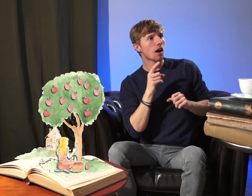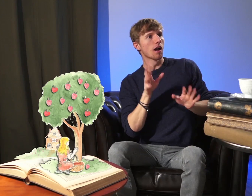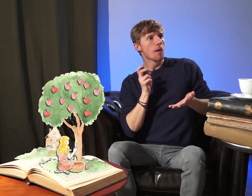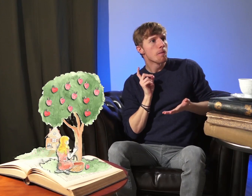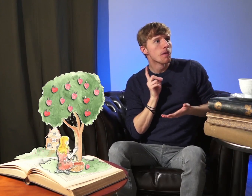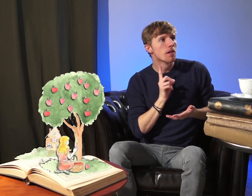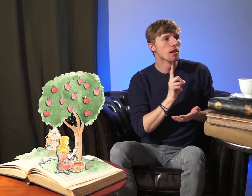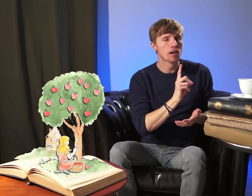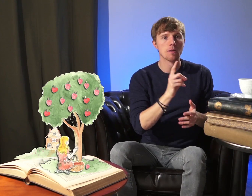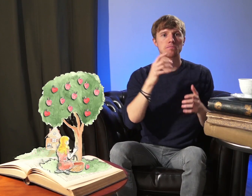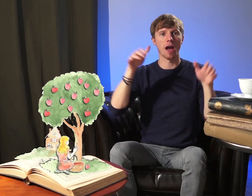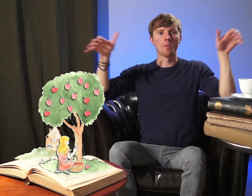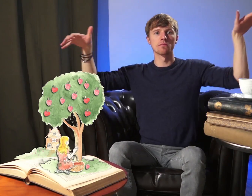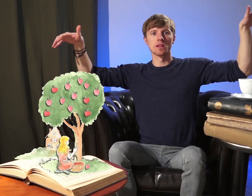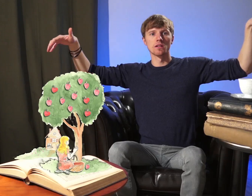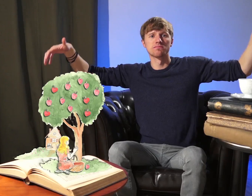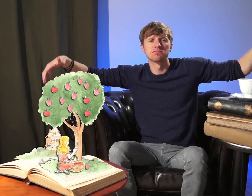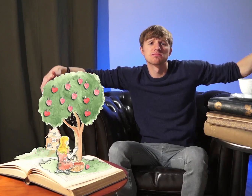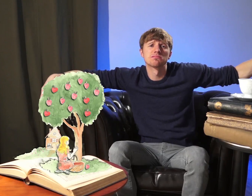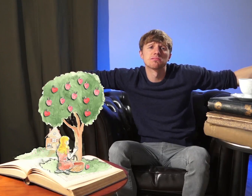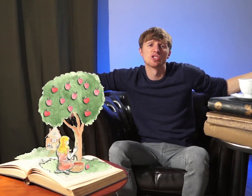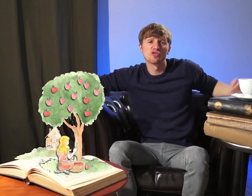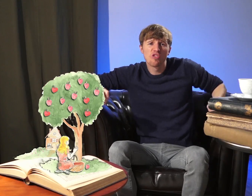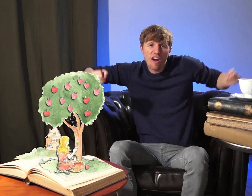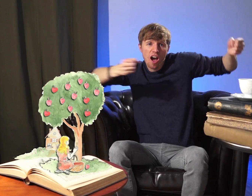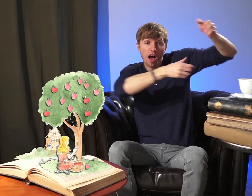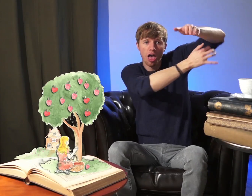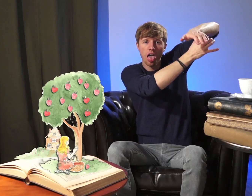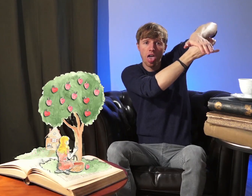The branches were bend quite a ways because of this heavy burden.